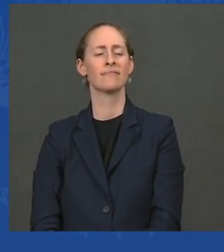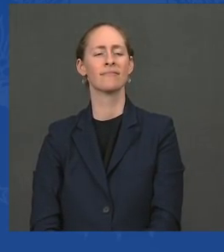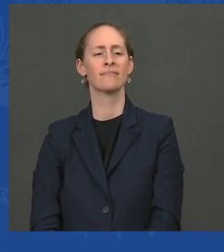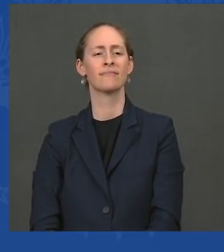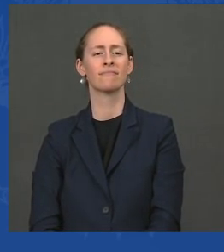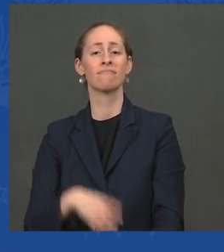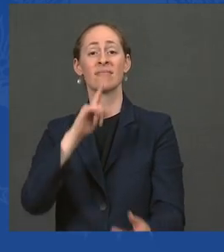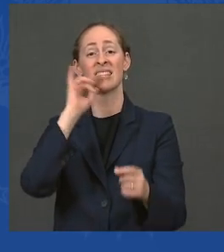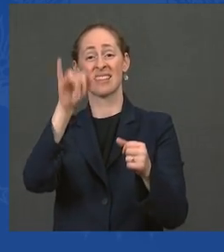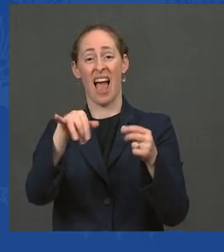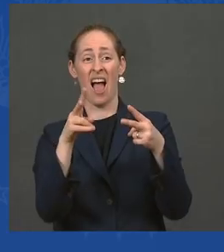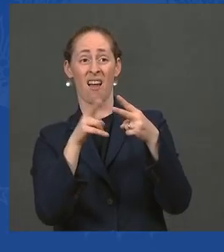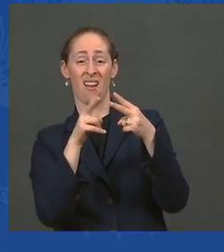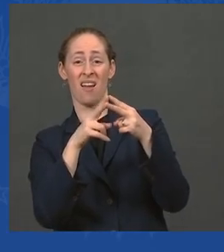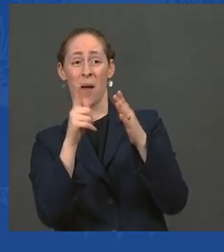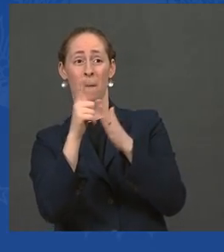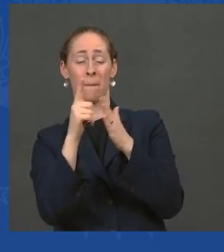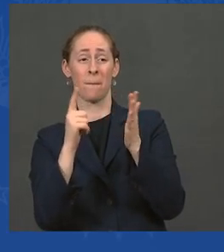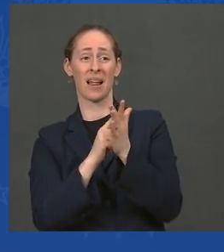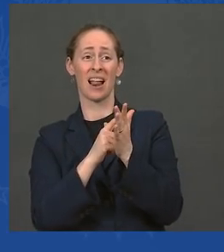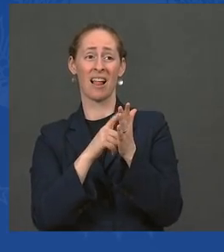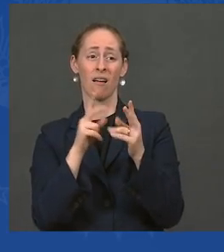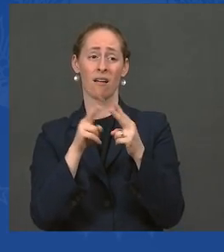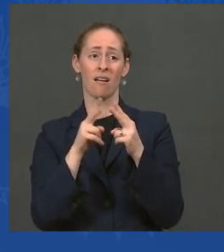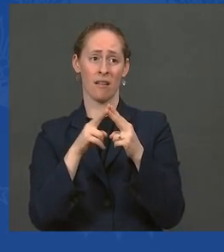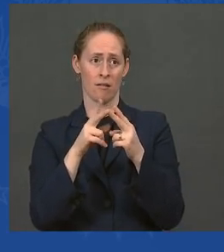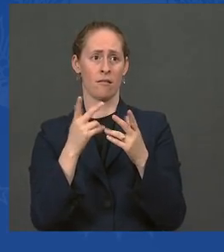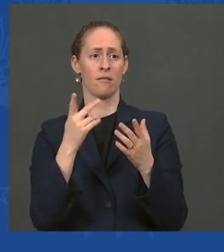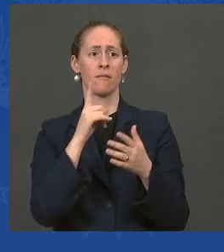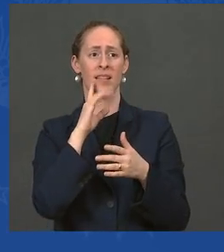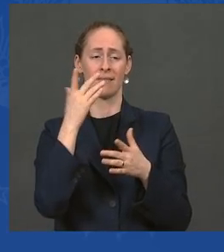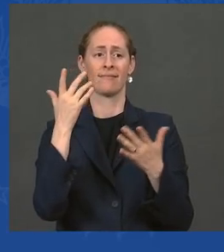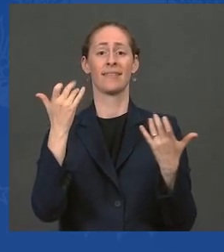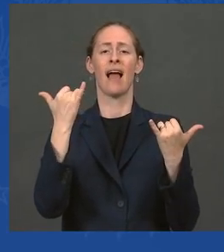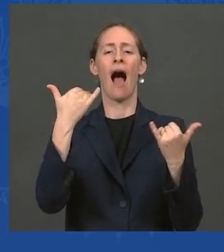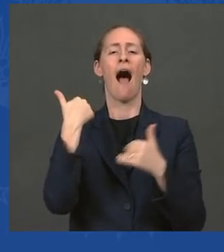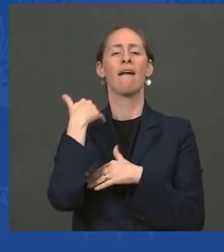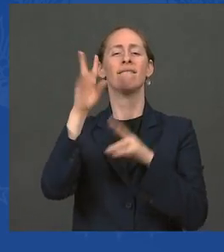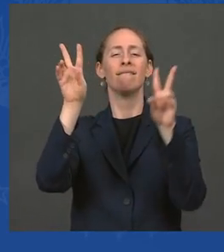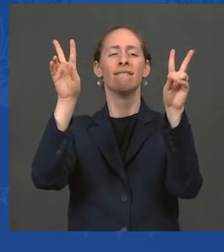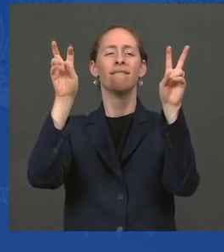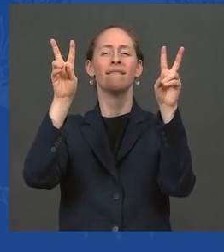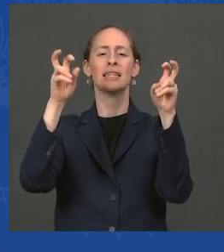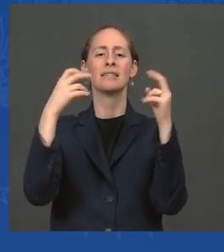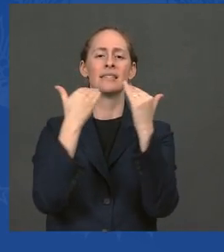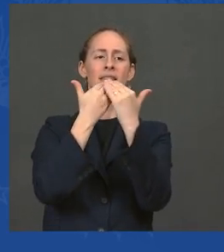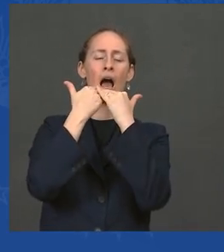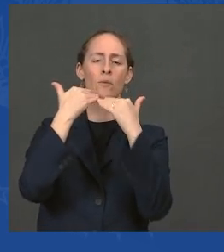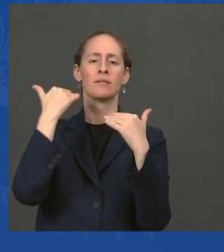you know, we have a sandwich generation that exists, and many of you are part of that generation.